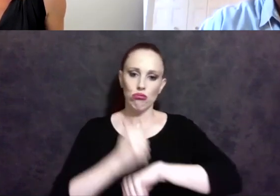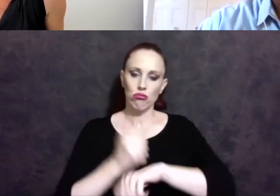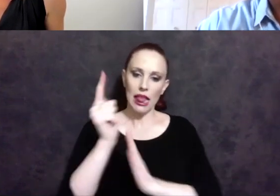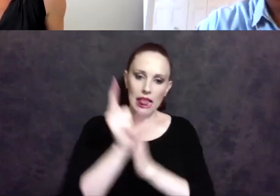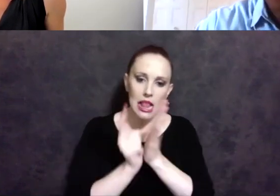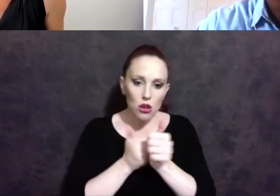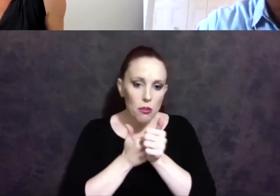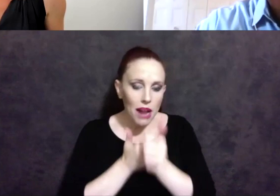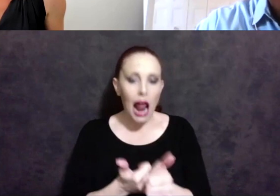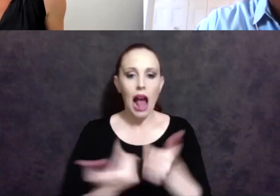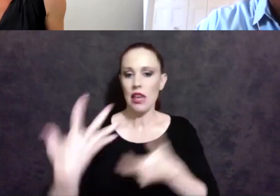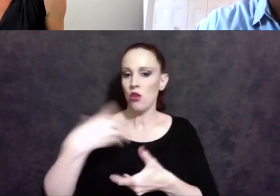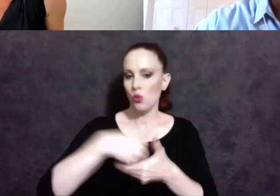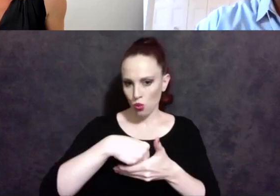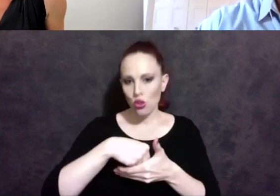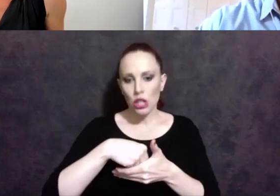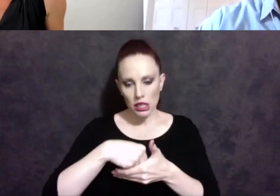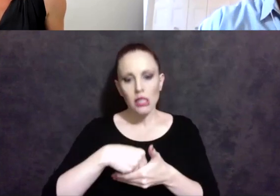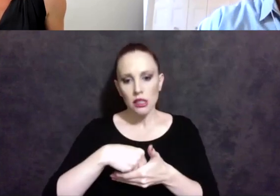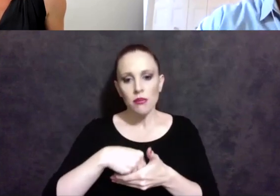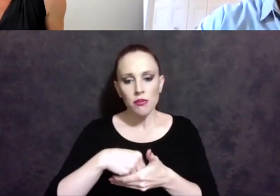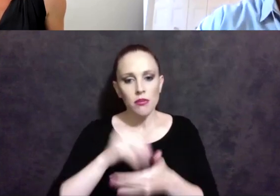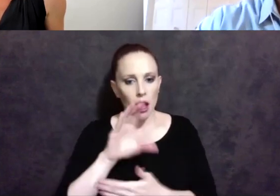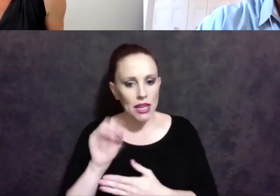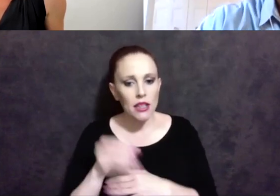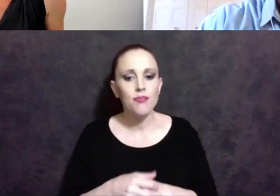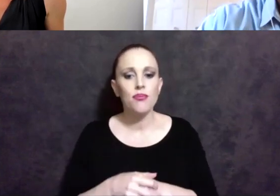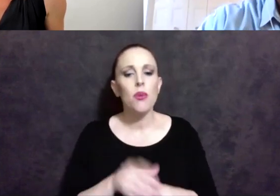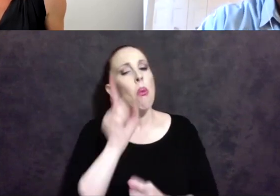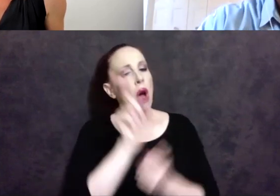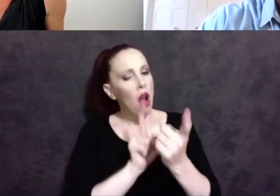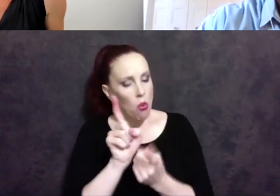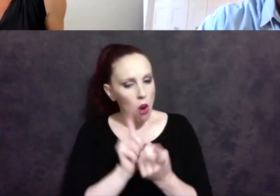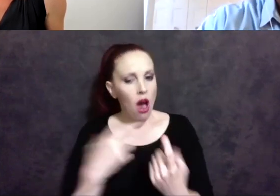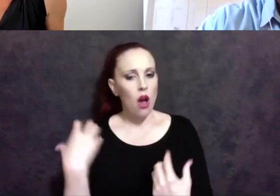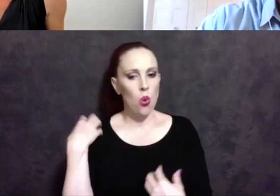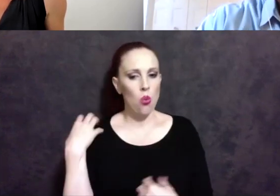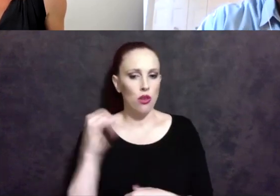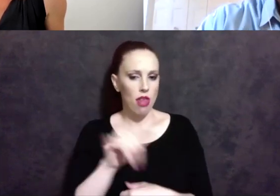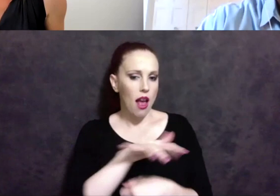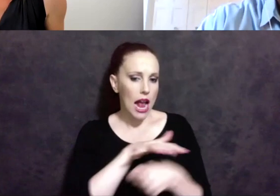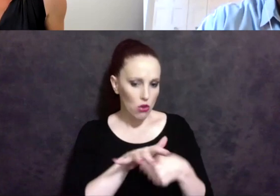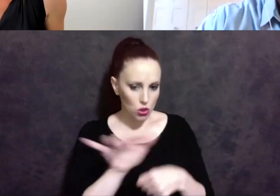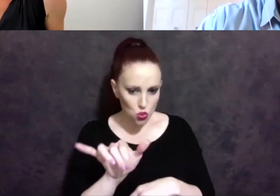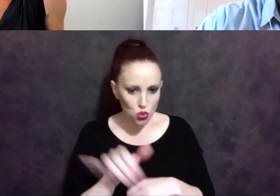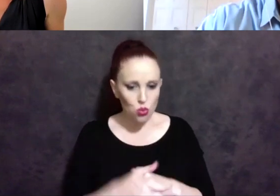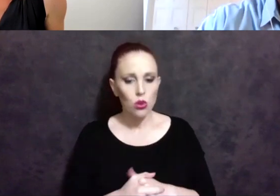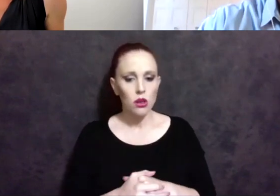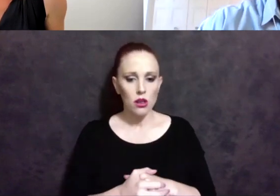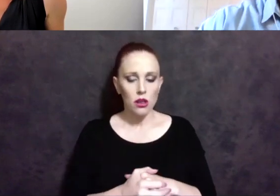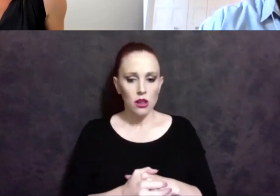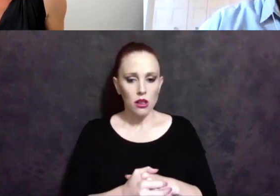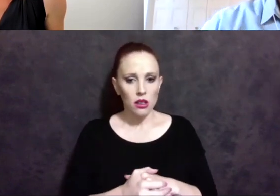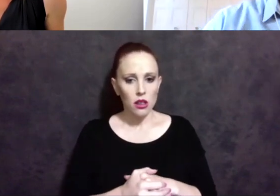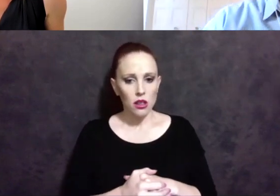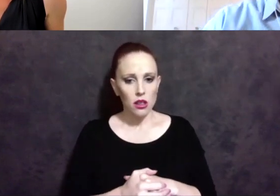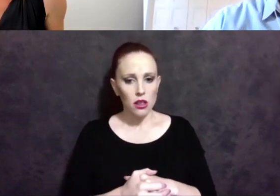practice and I do 1:1 coaching in that area as well. I think one of the main questions